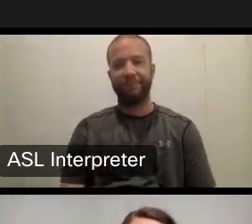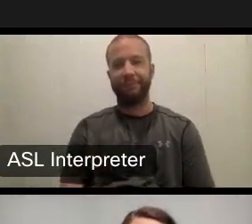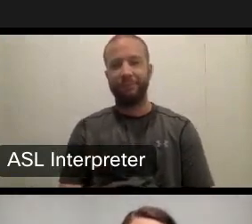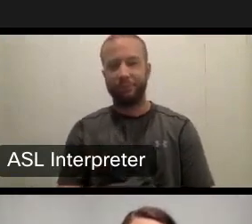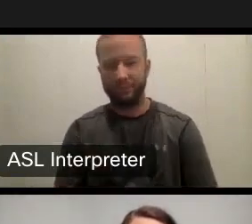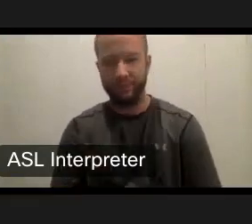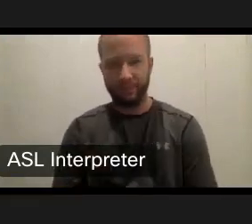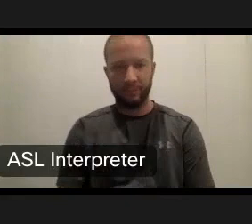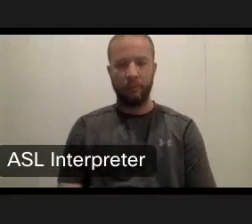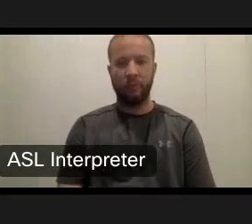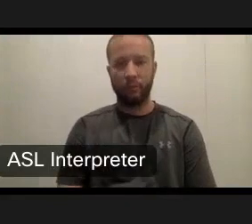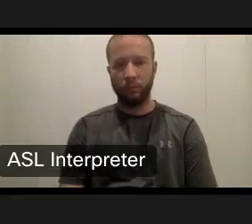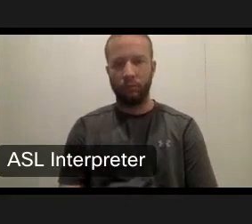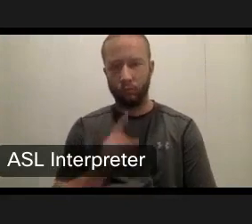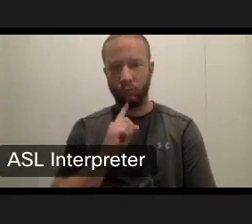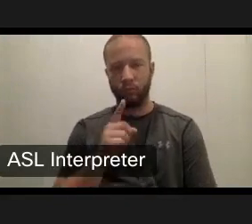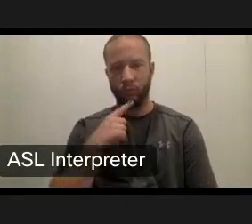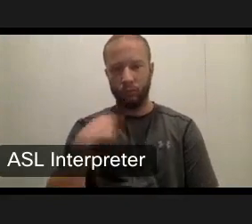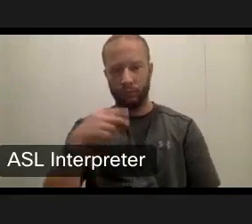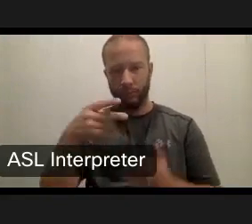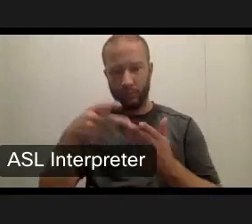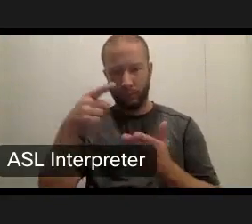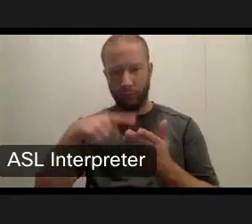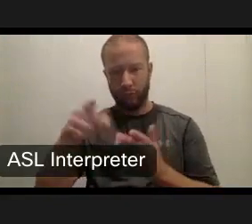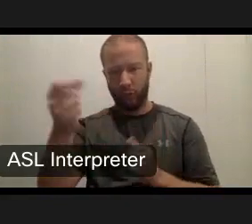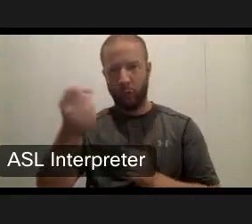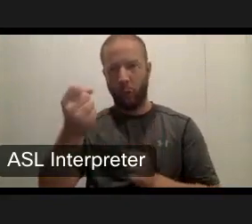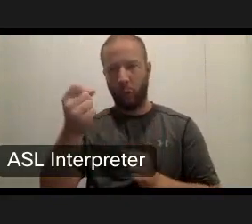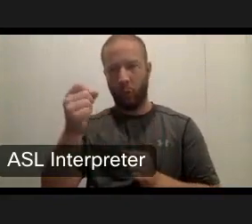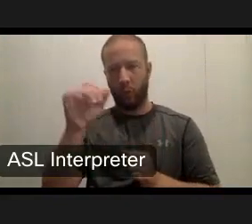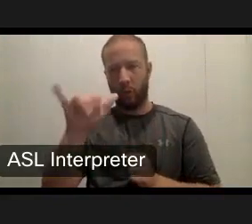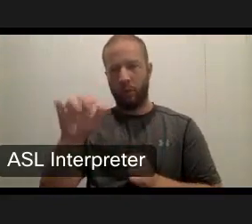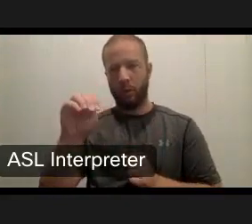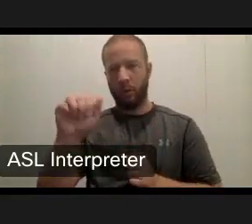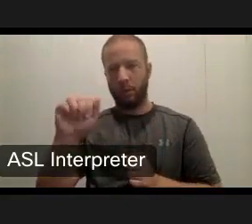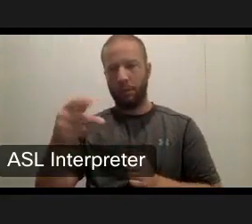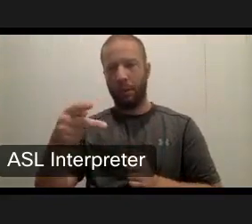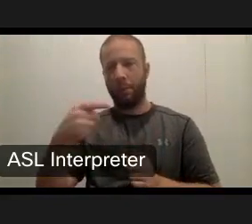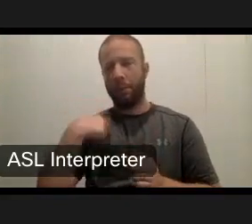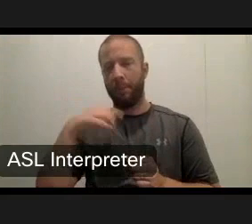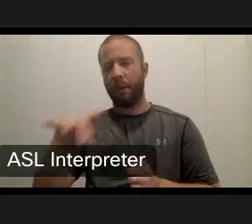that I don't get my stocks mixed up give me just a minute um to get the right data okay